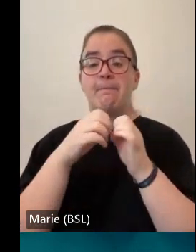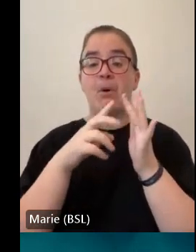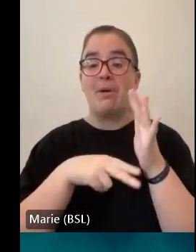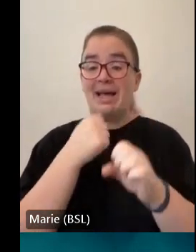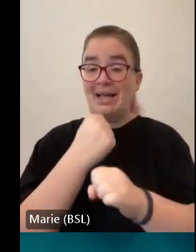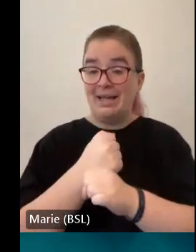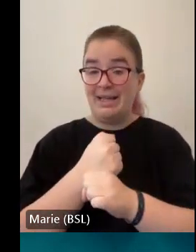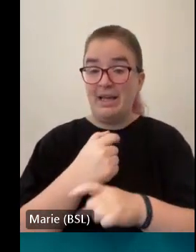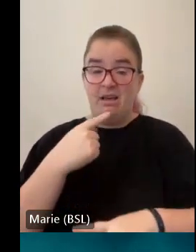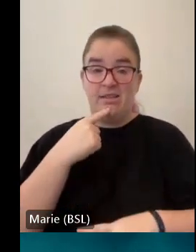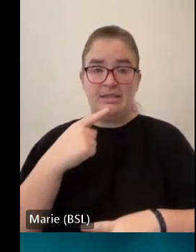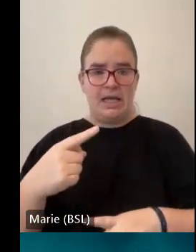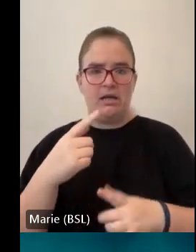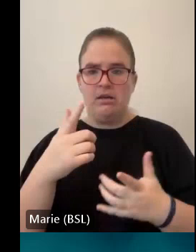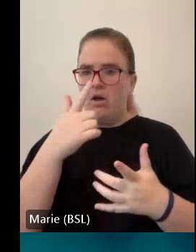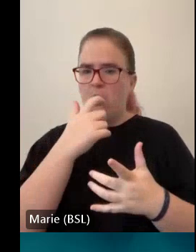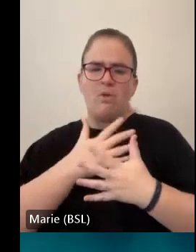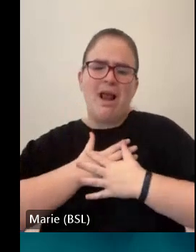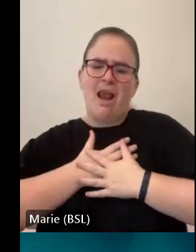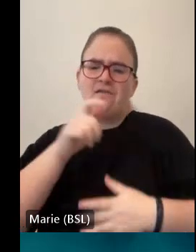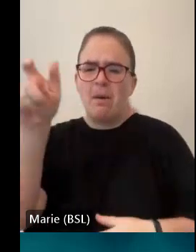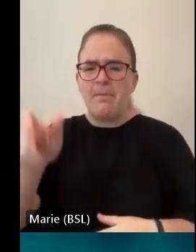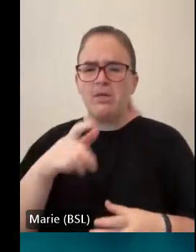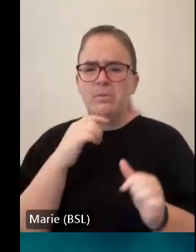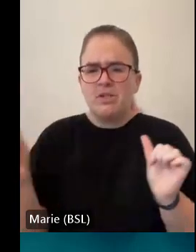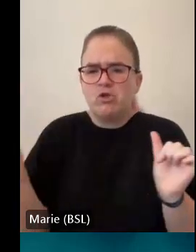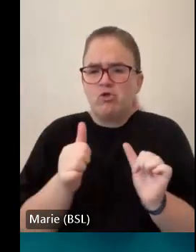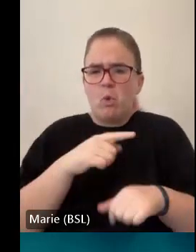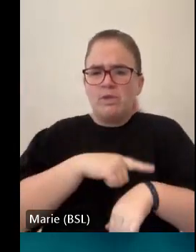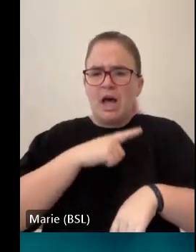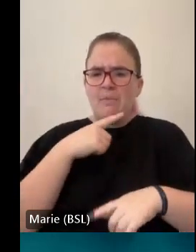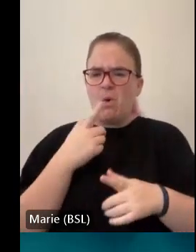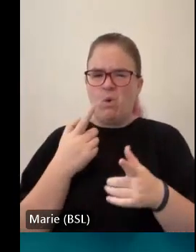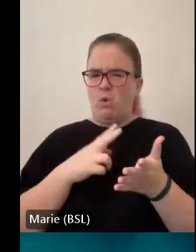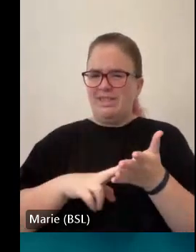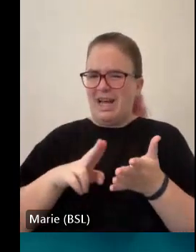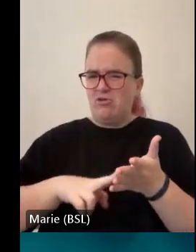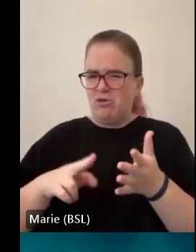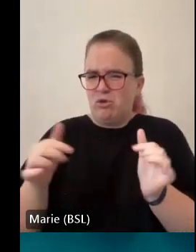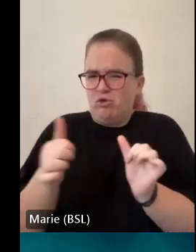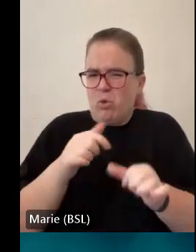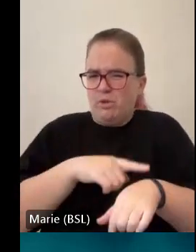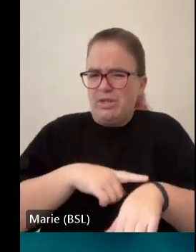They're in love with somebody within a very, very short space of time, or a very unnaturally short space of time.